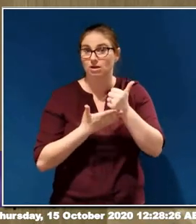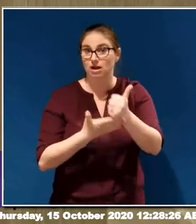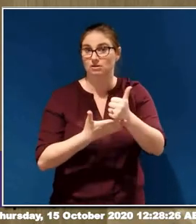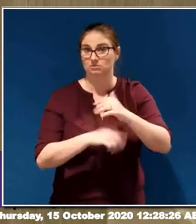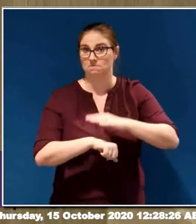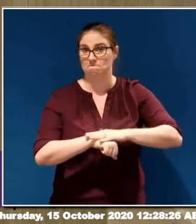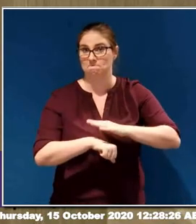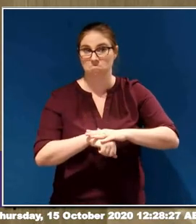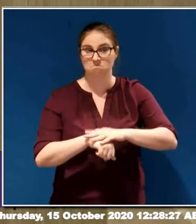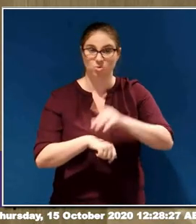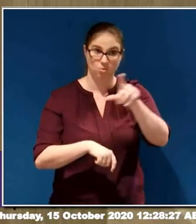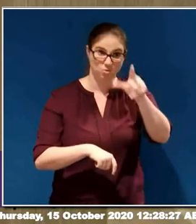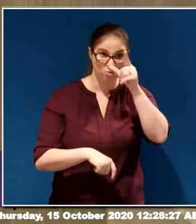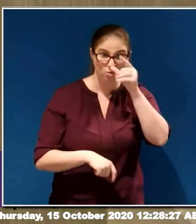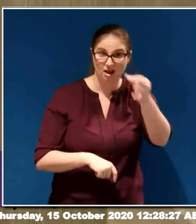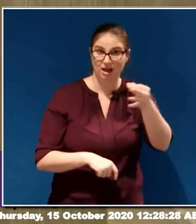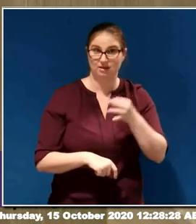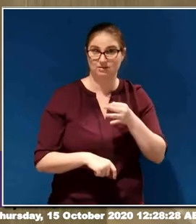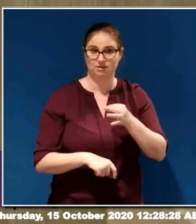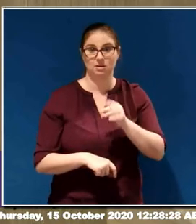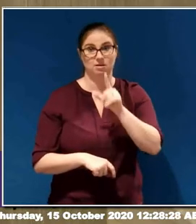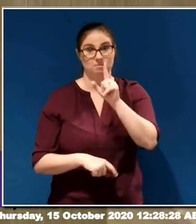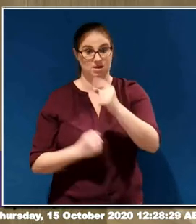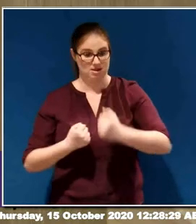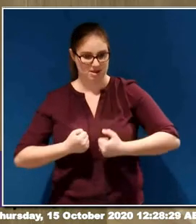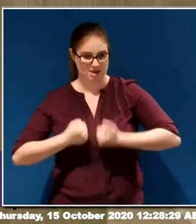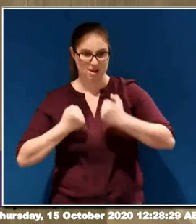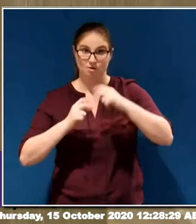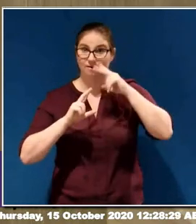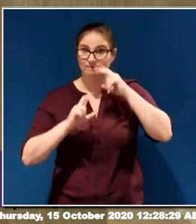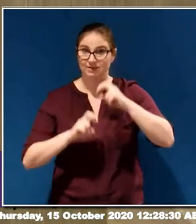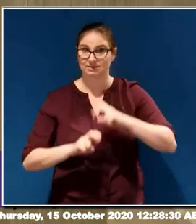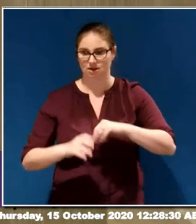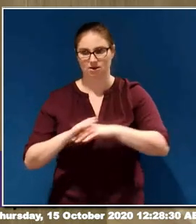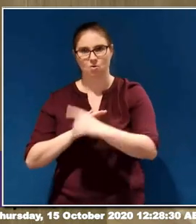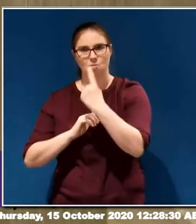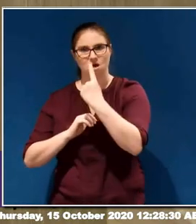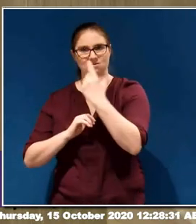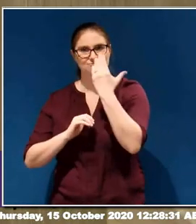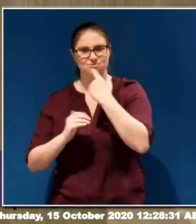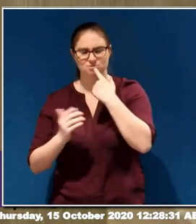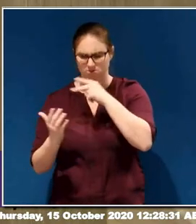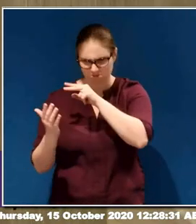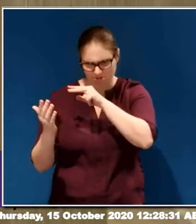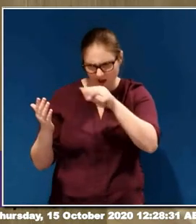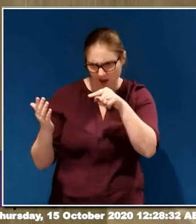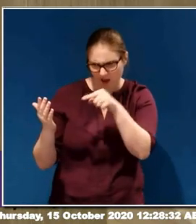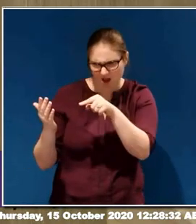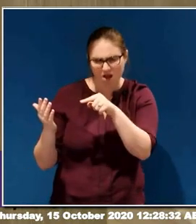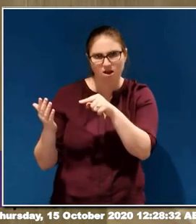our investigations in OneSchool, we identify that they may actually get some